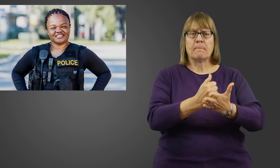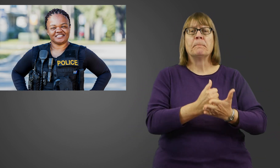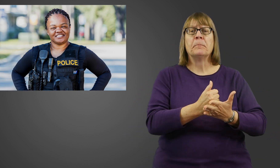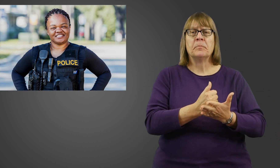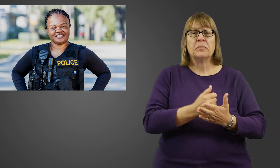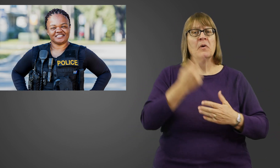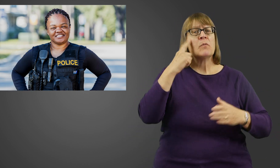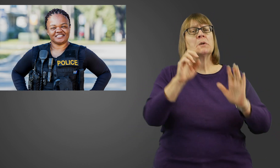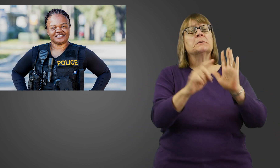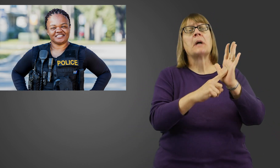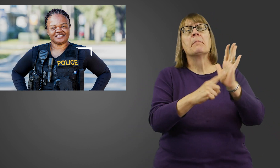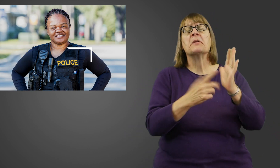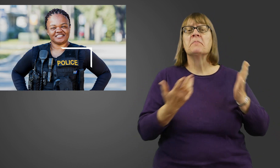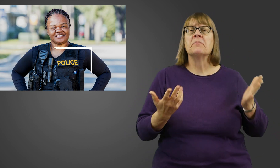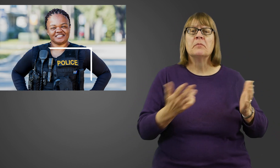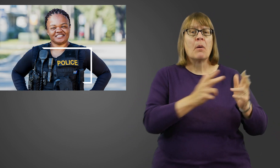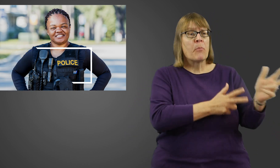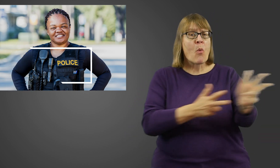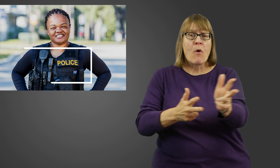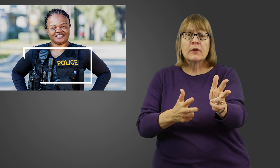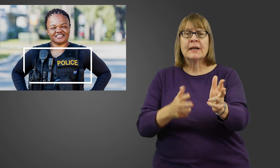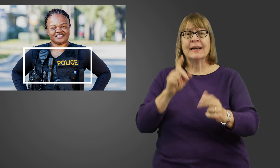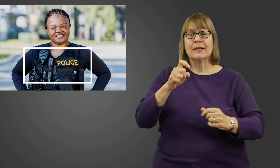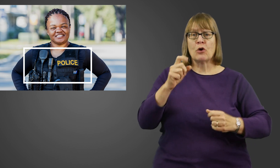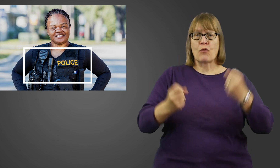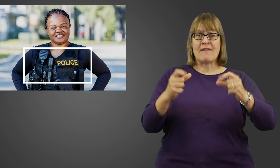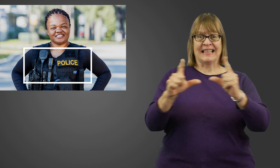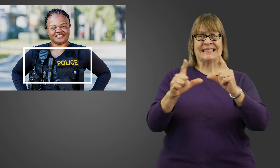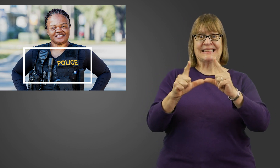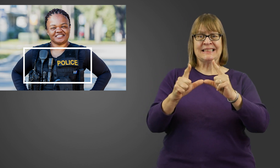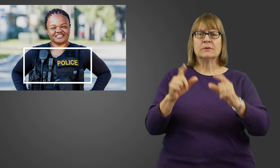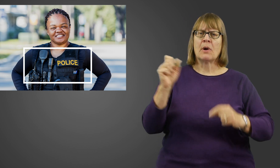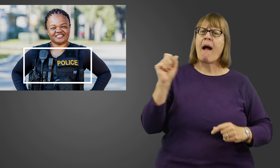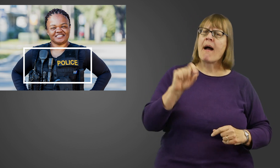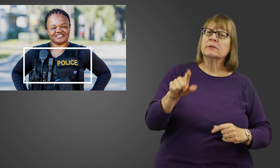Gestures also may be effective. For example, showing the outline of